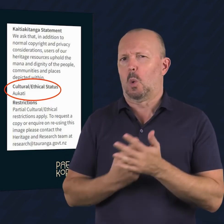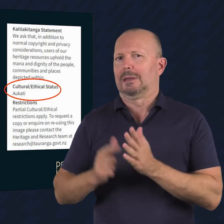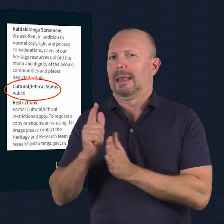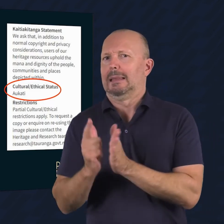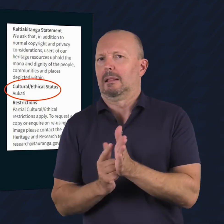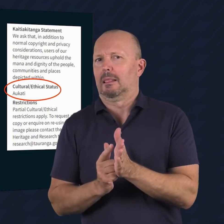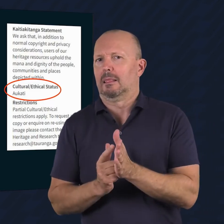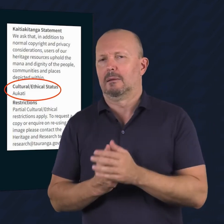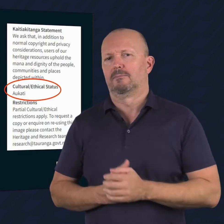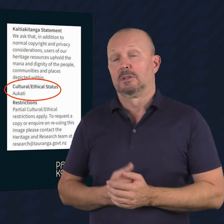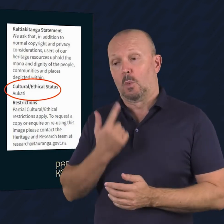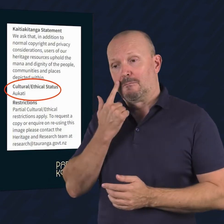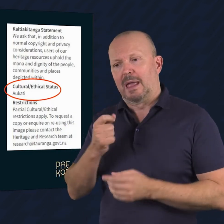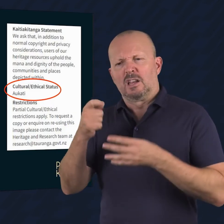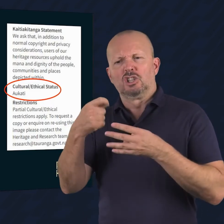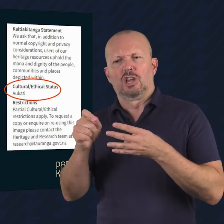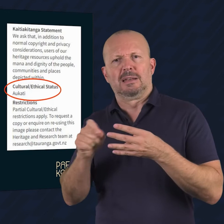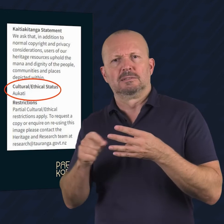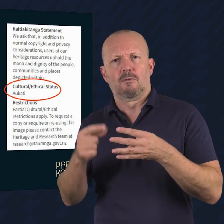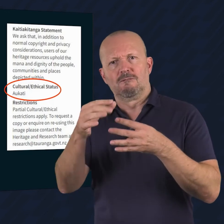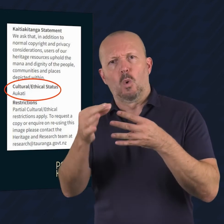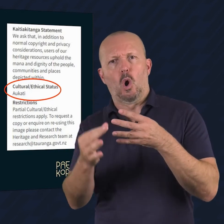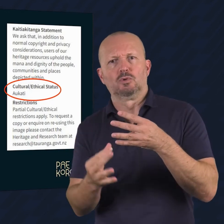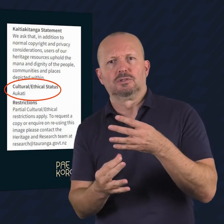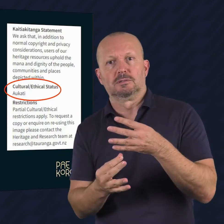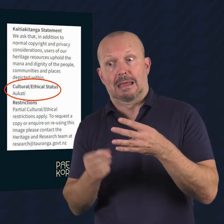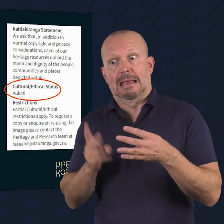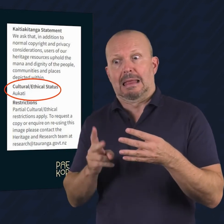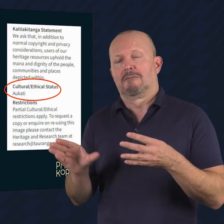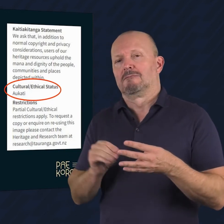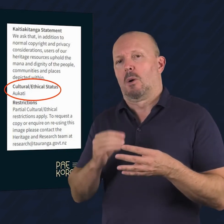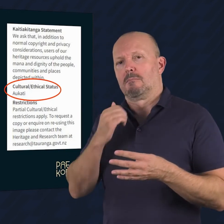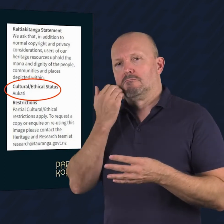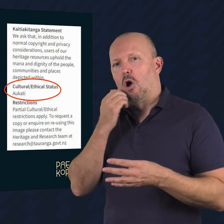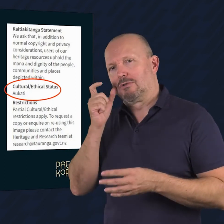We have created a pick list of four options to choose from, again coming from Māori concepts.